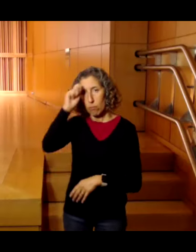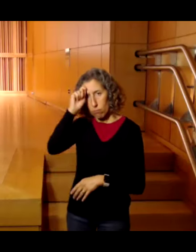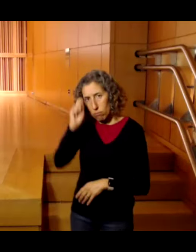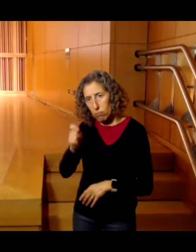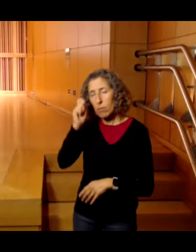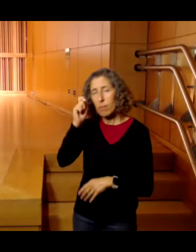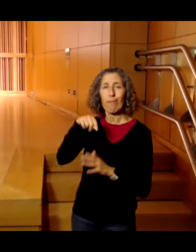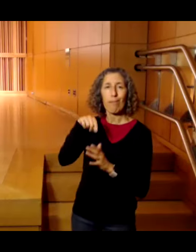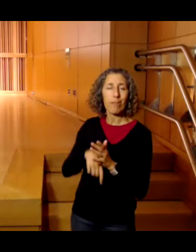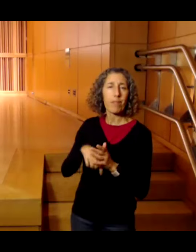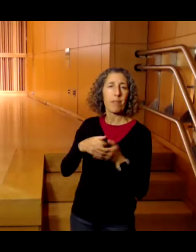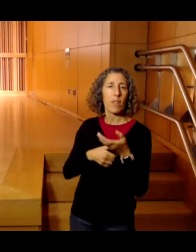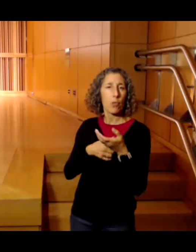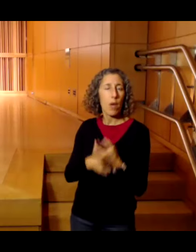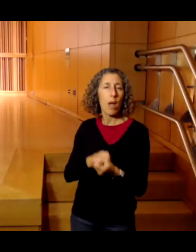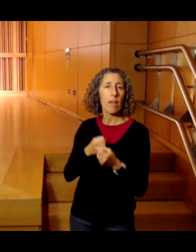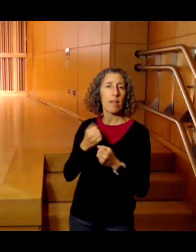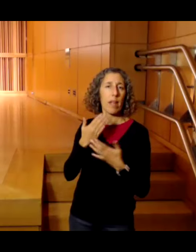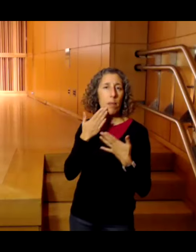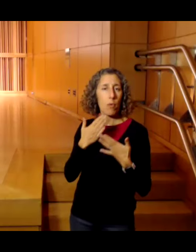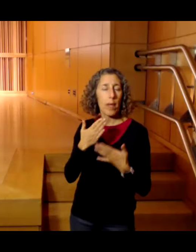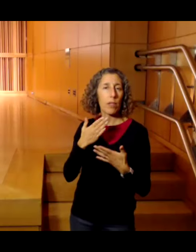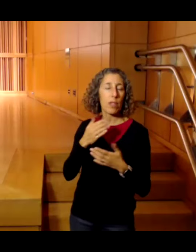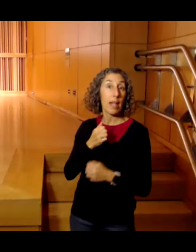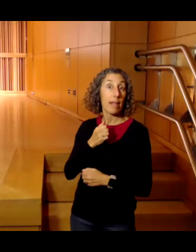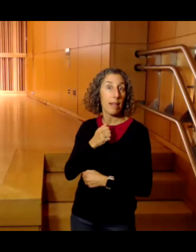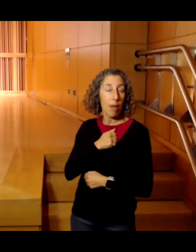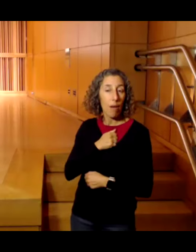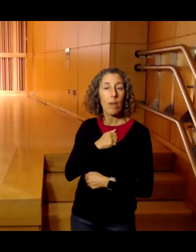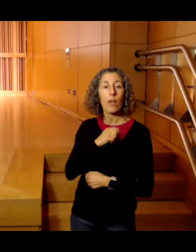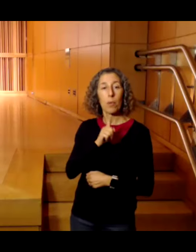respect, and love. And you are my beloved friend who inspires me.